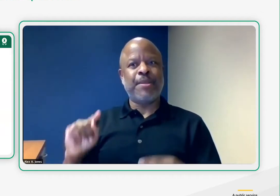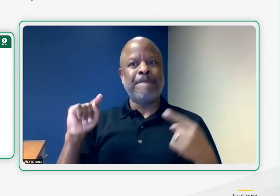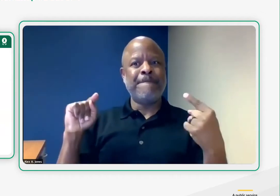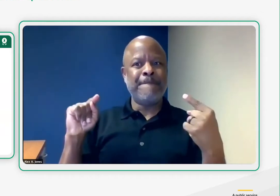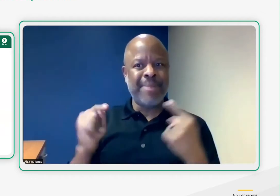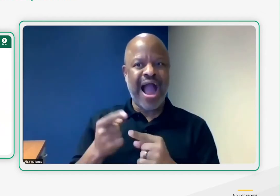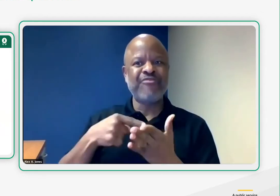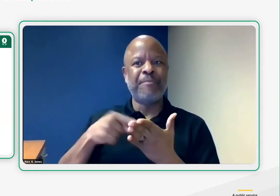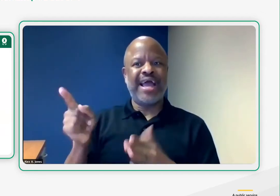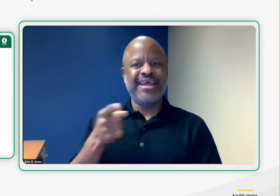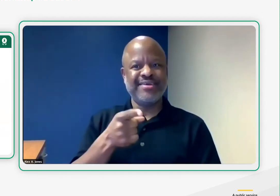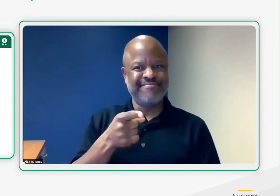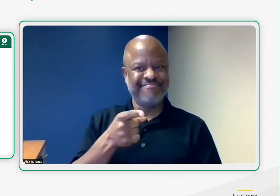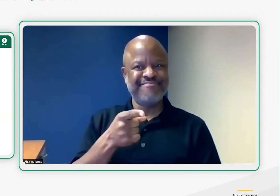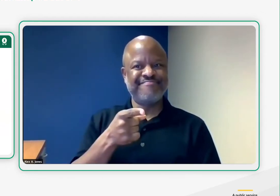And so that's called the pain of double-entry.